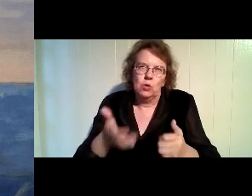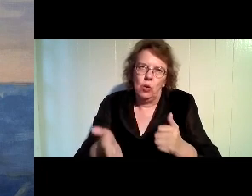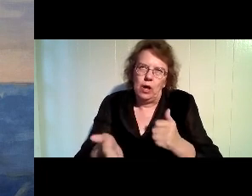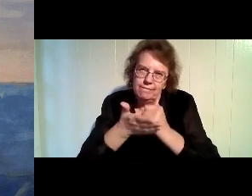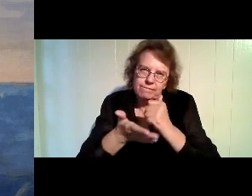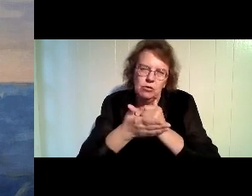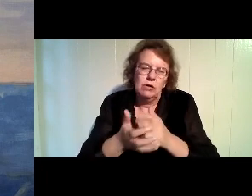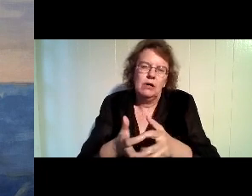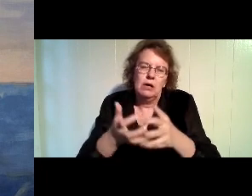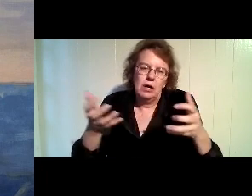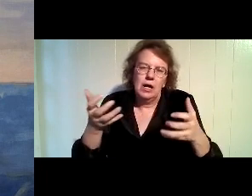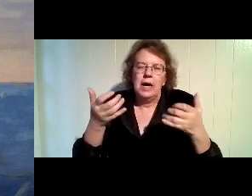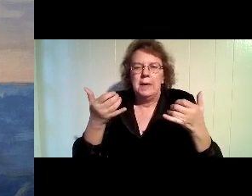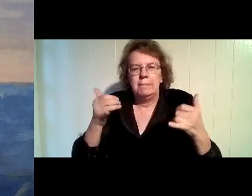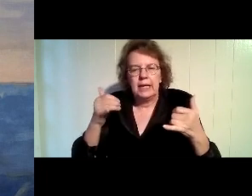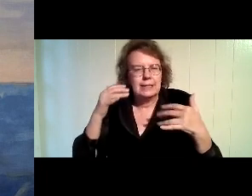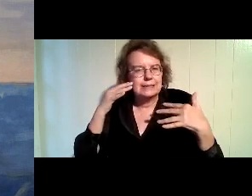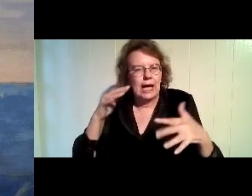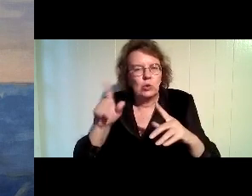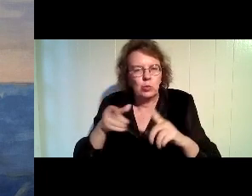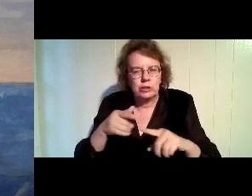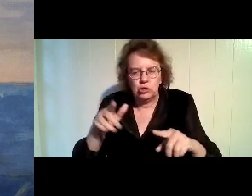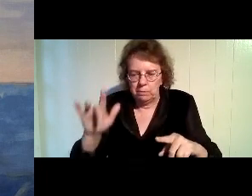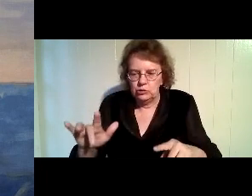Play a sound whenever you press caps lock, NUM lock, or scroll